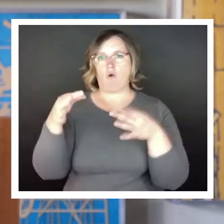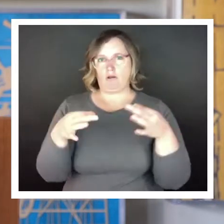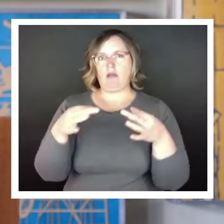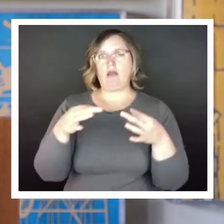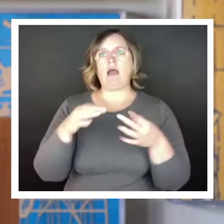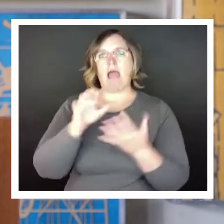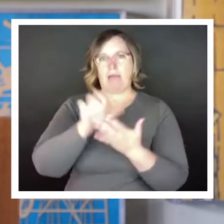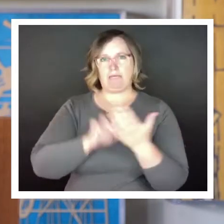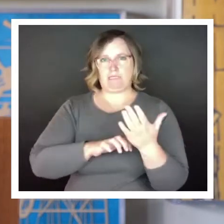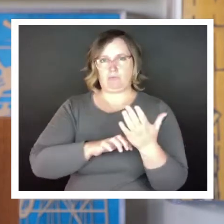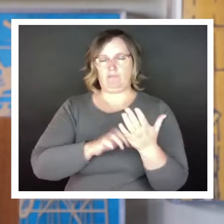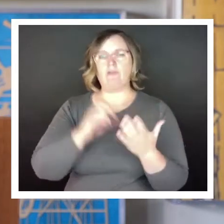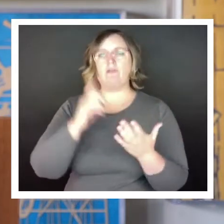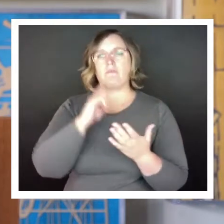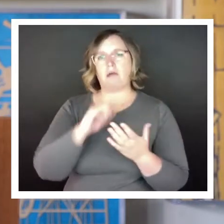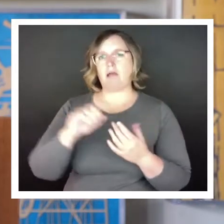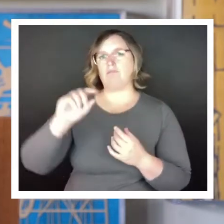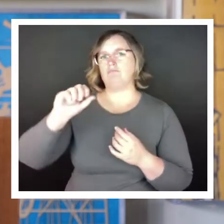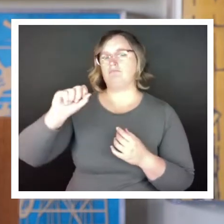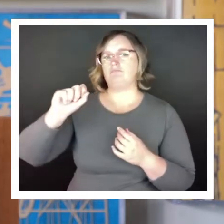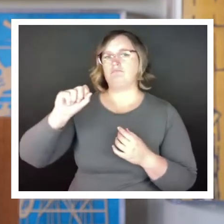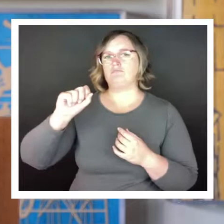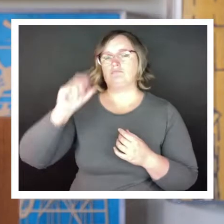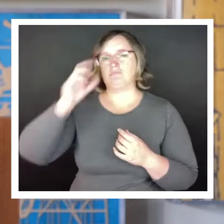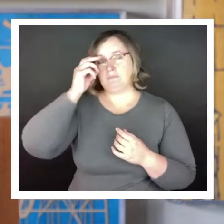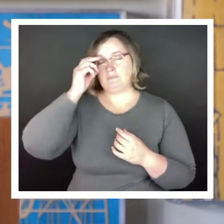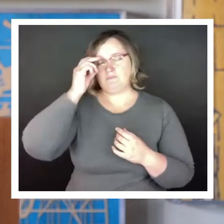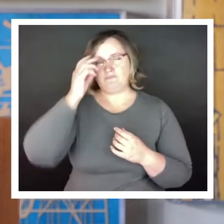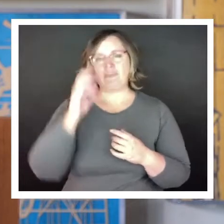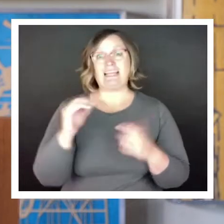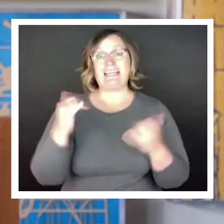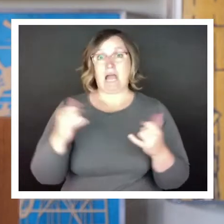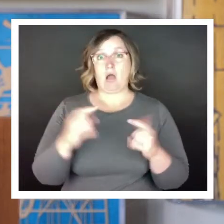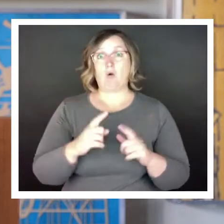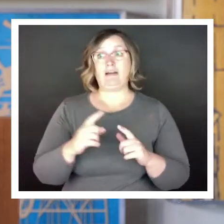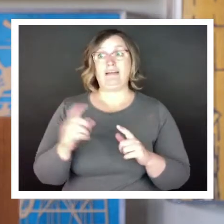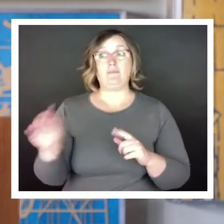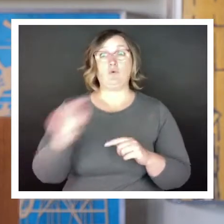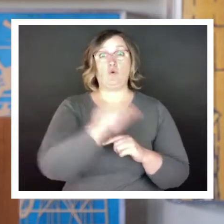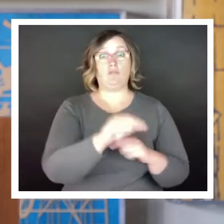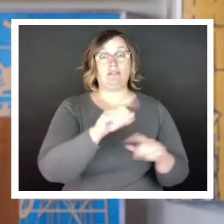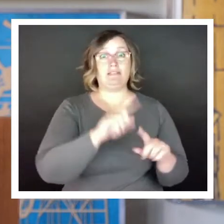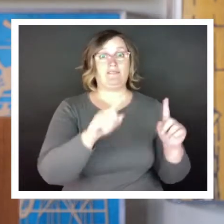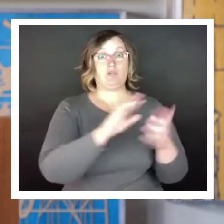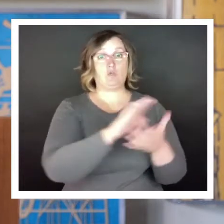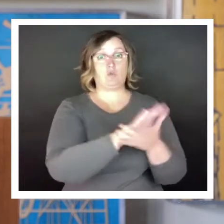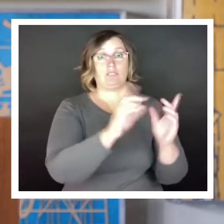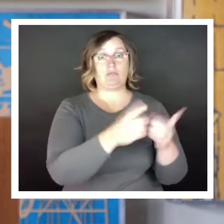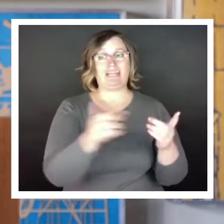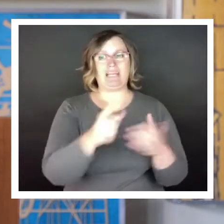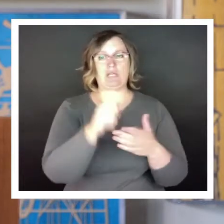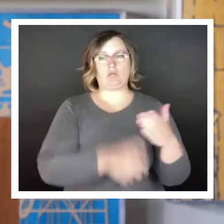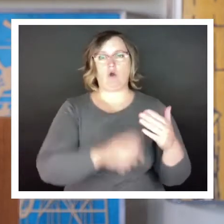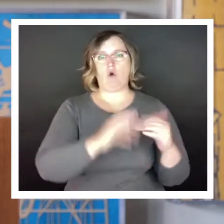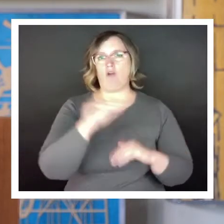Now an elementary special education teacher in a different district, Mr. Bigham has written over 170 ability guidebooks published for more